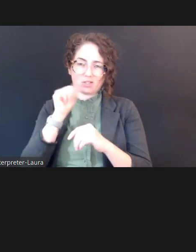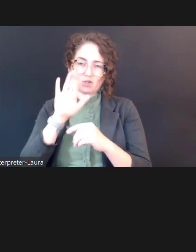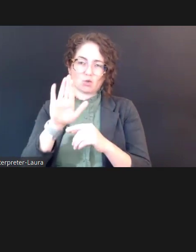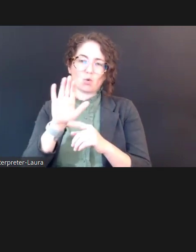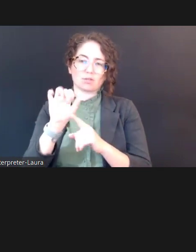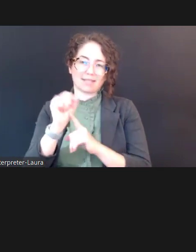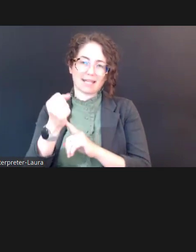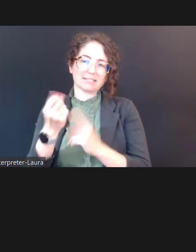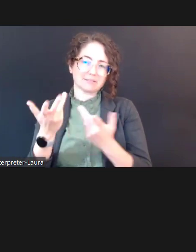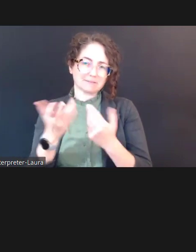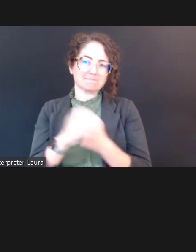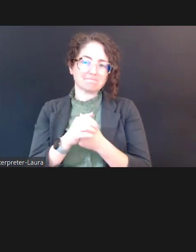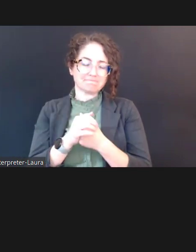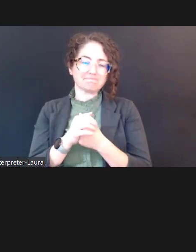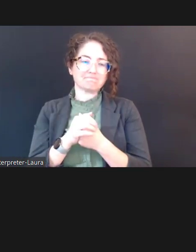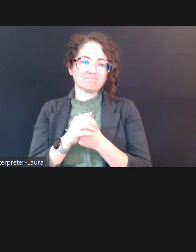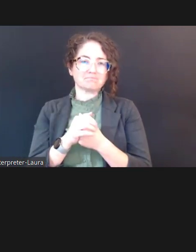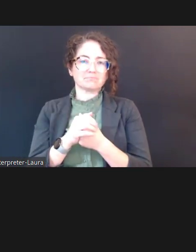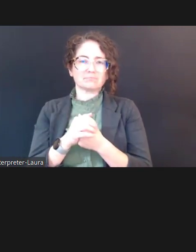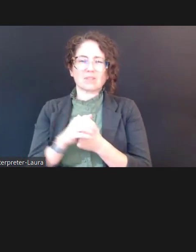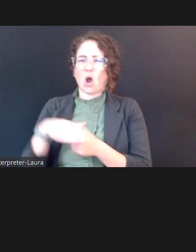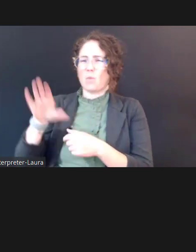William Eiserman: I would also ask around.